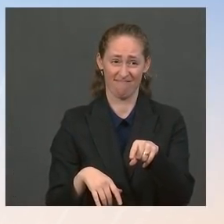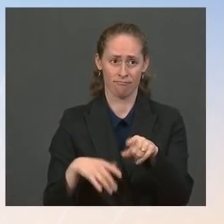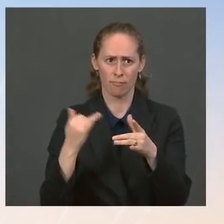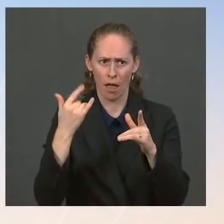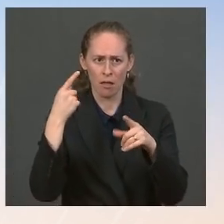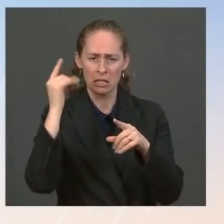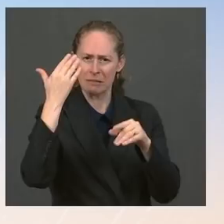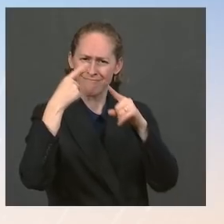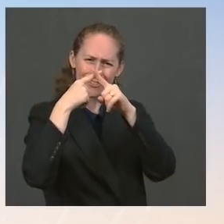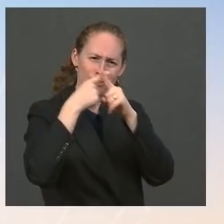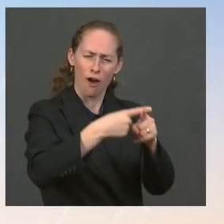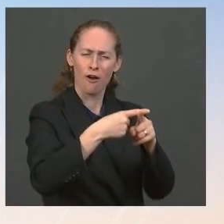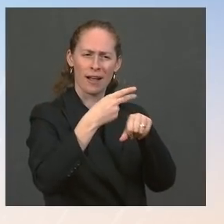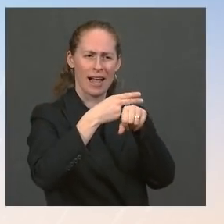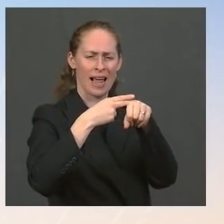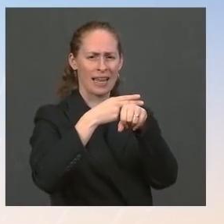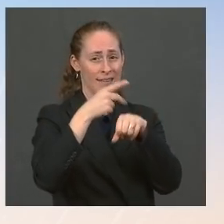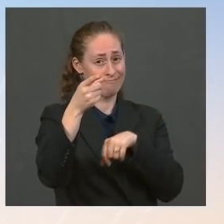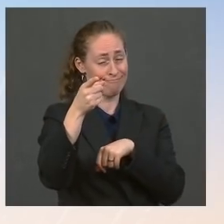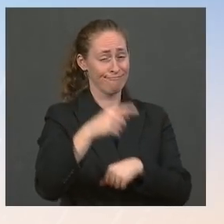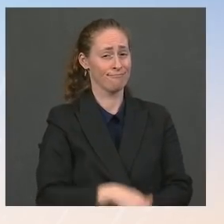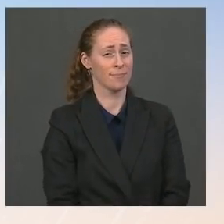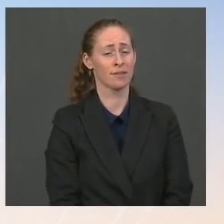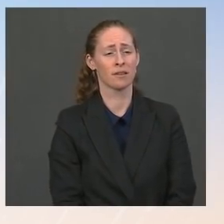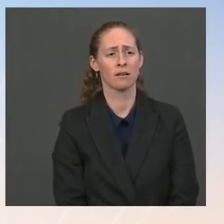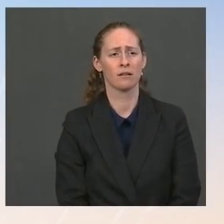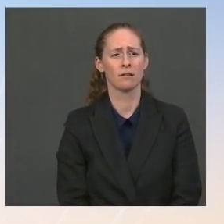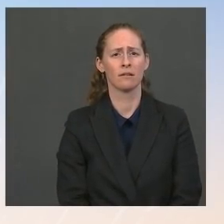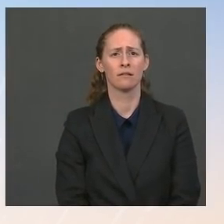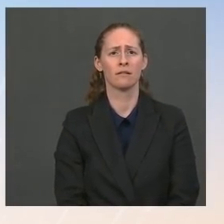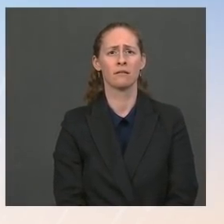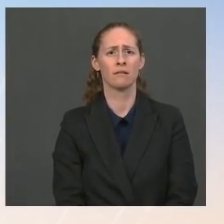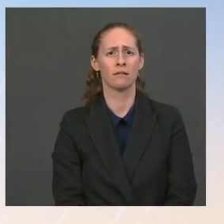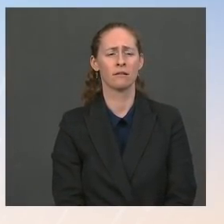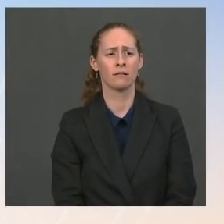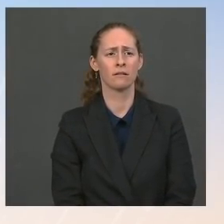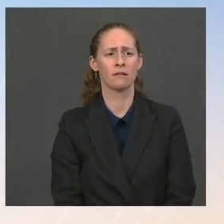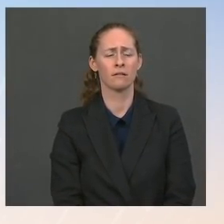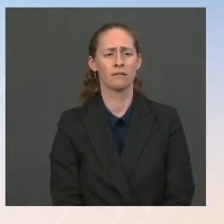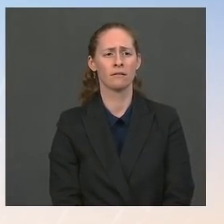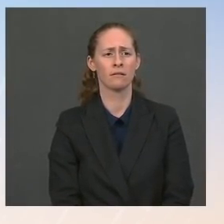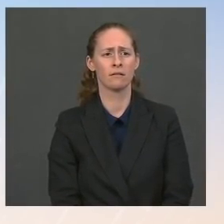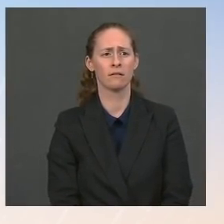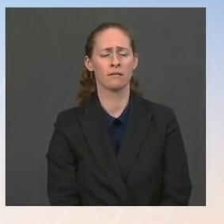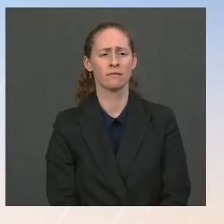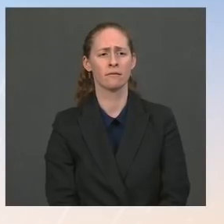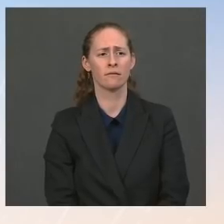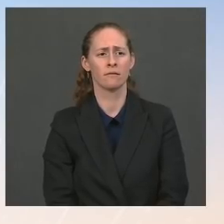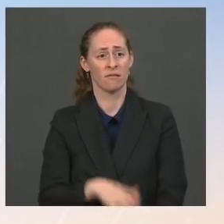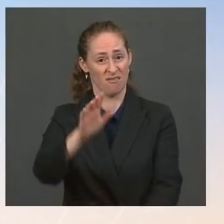The Press: And, in fact, the images are a true graphic representation of the way Haitian immigrants and immigrants